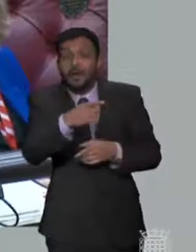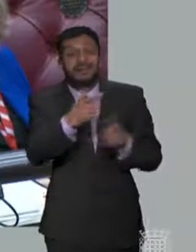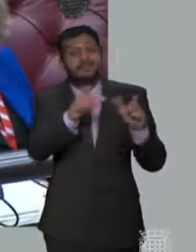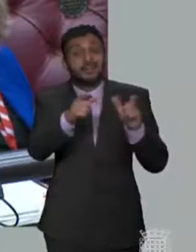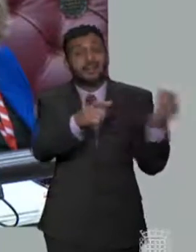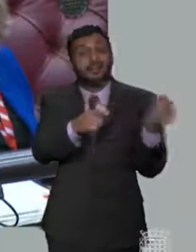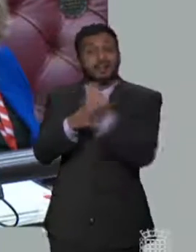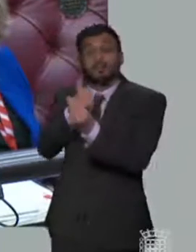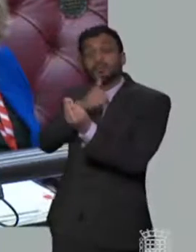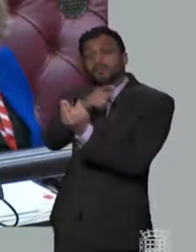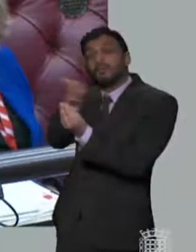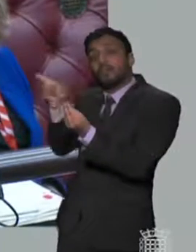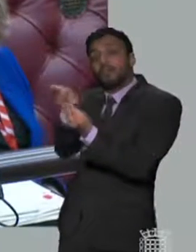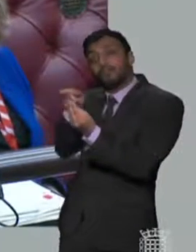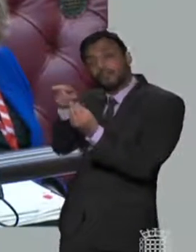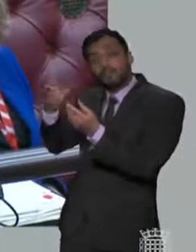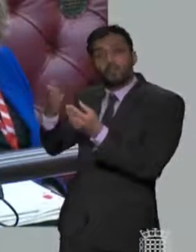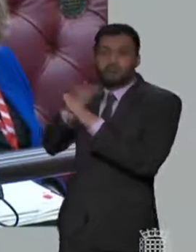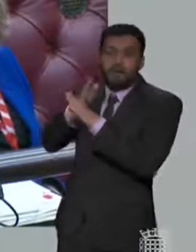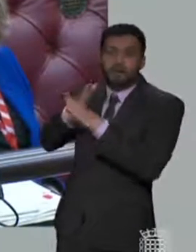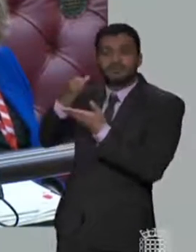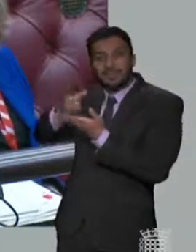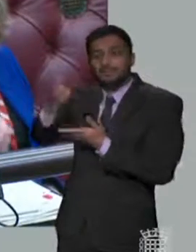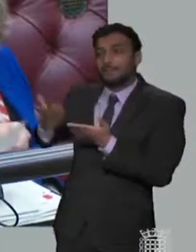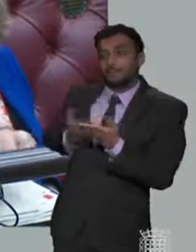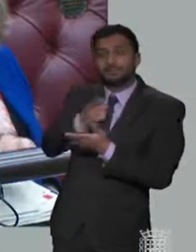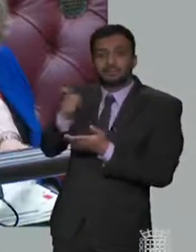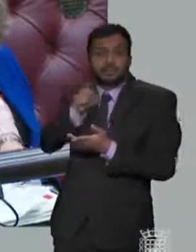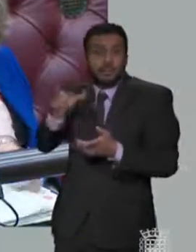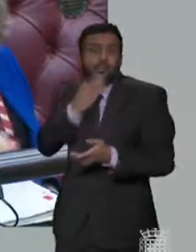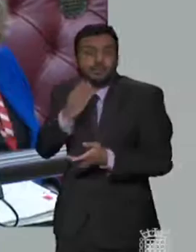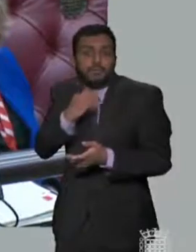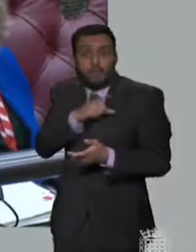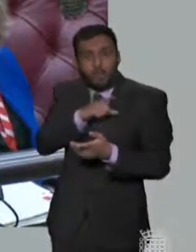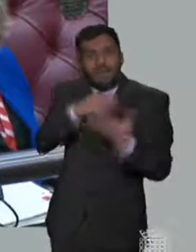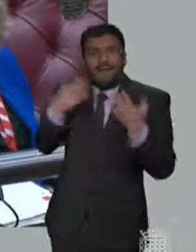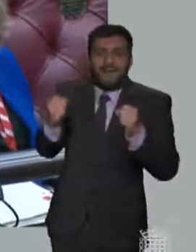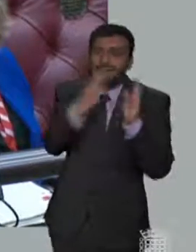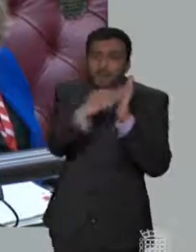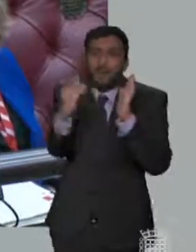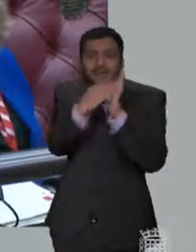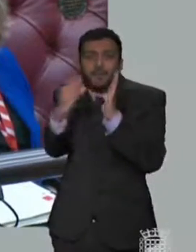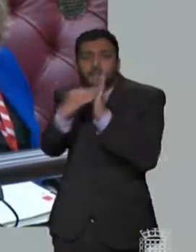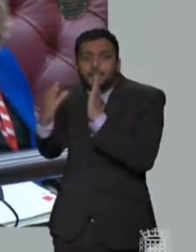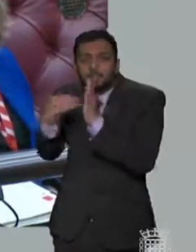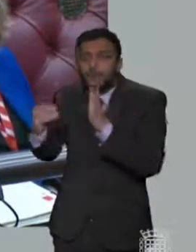and set out case studies which are relevant and can be of use to the private uh sector um now